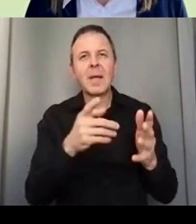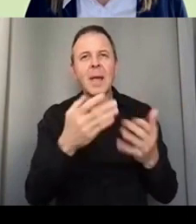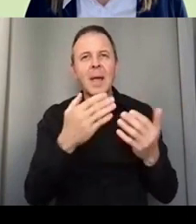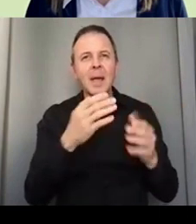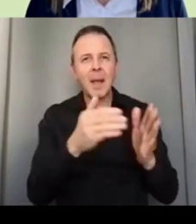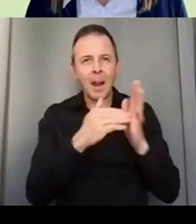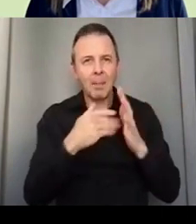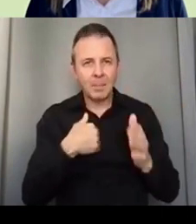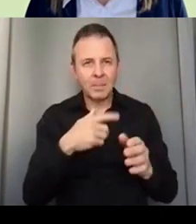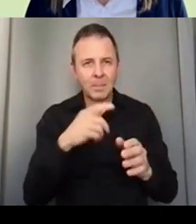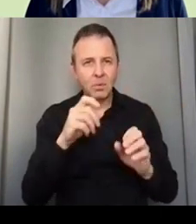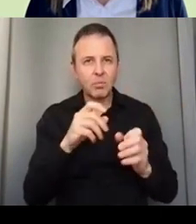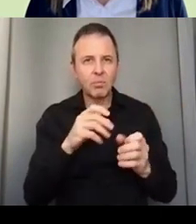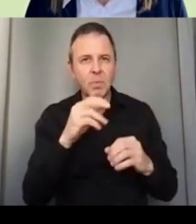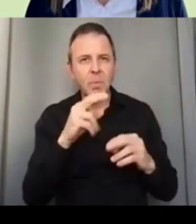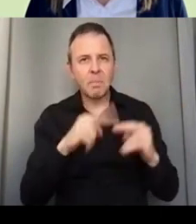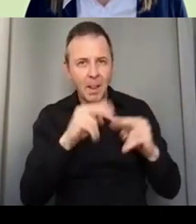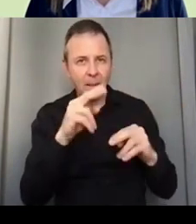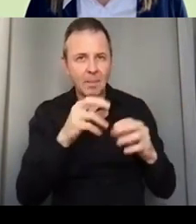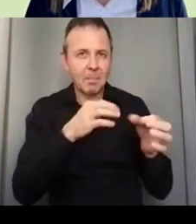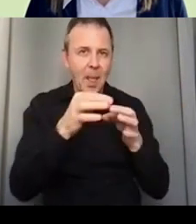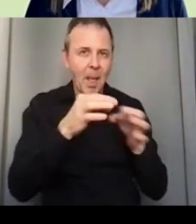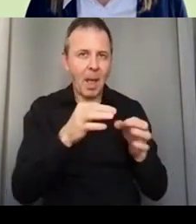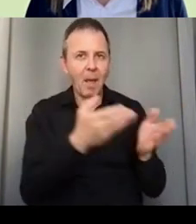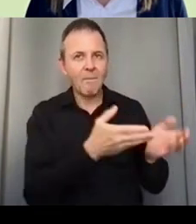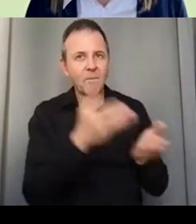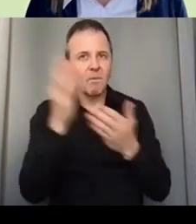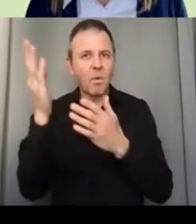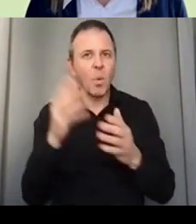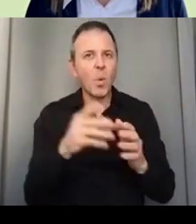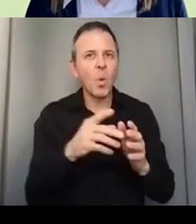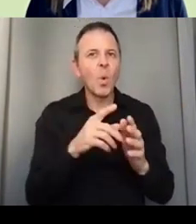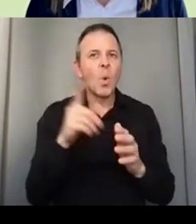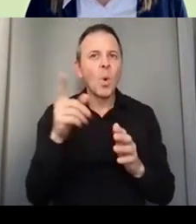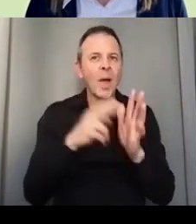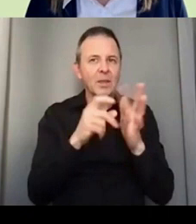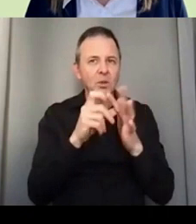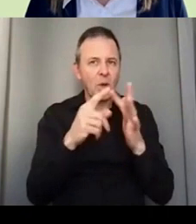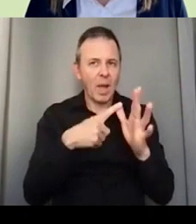the NDA delegates to approve they're there to support you